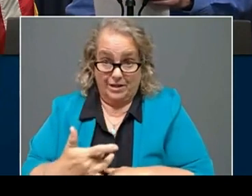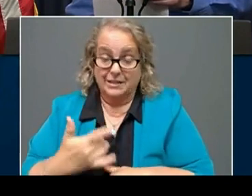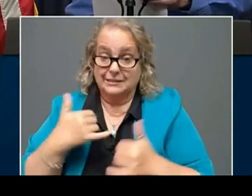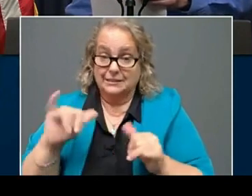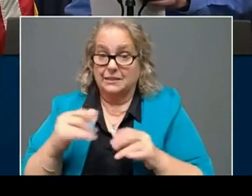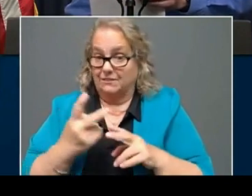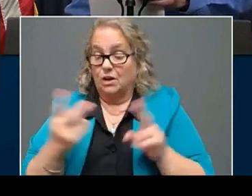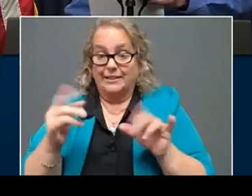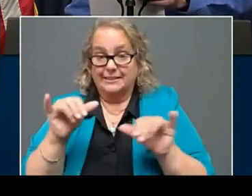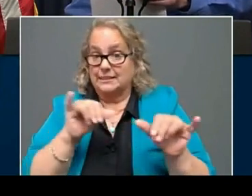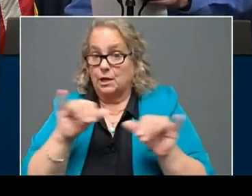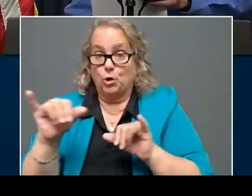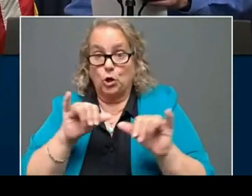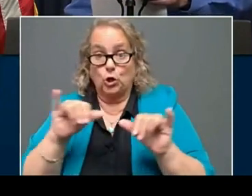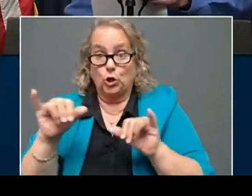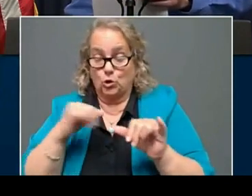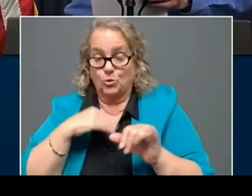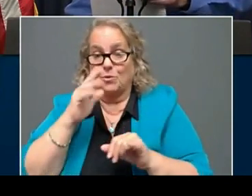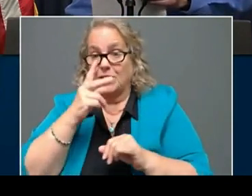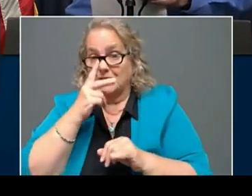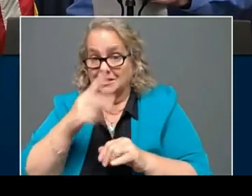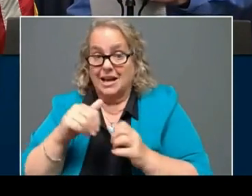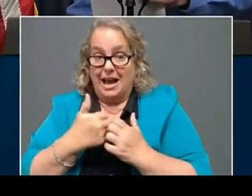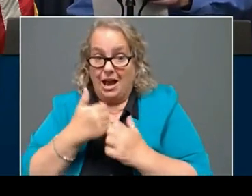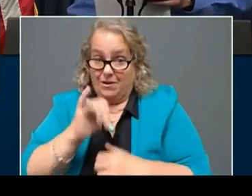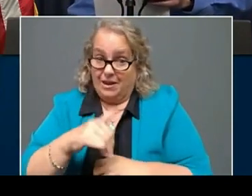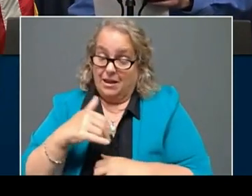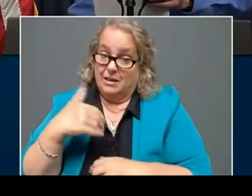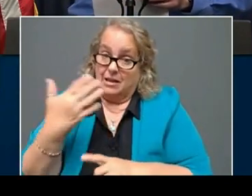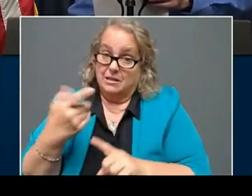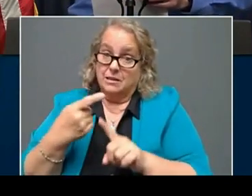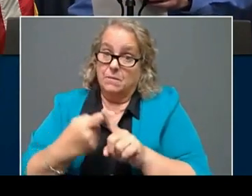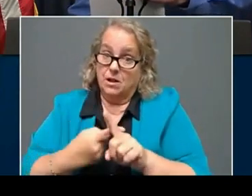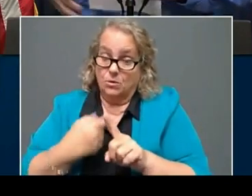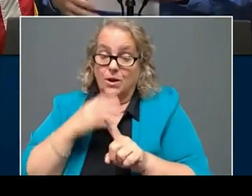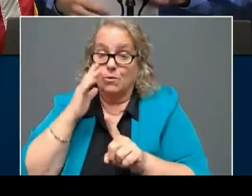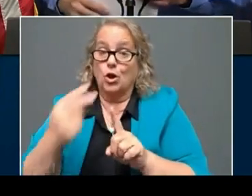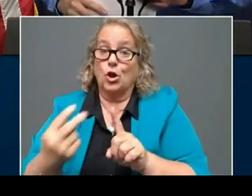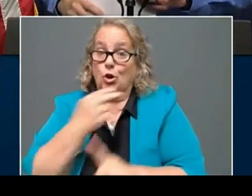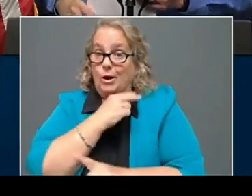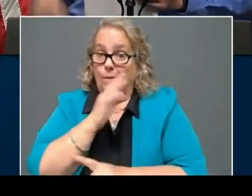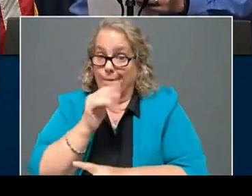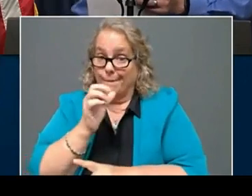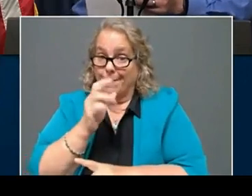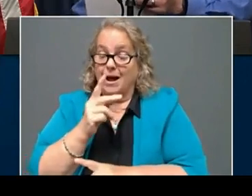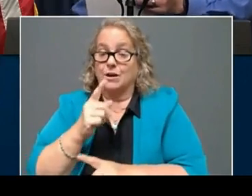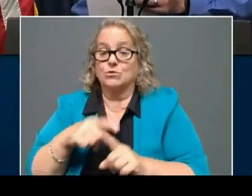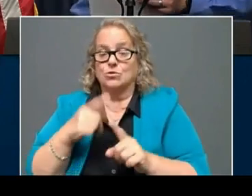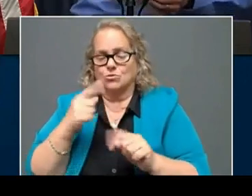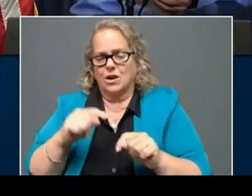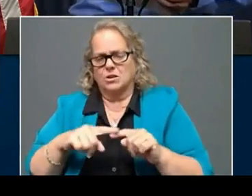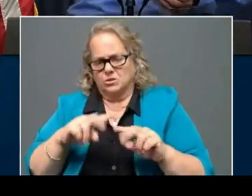will see how this plays out over the months ahead. We'll look back and we'll be able to draw more meaningful conclusions. But right now, all the